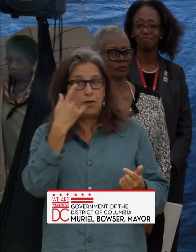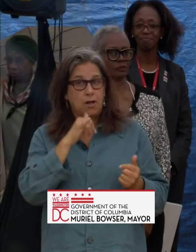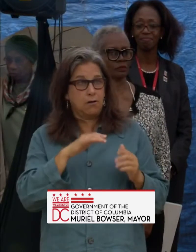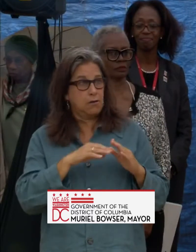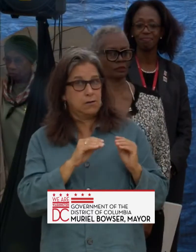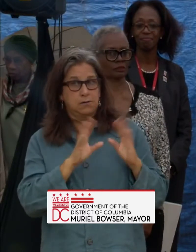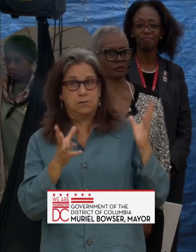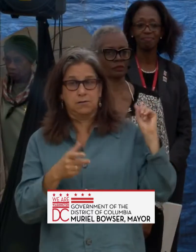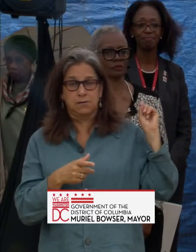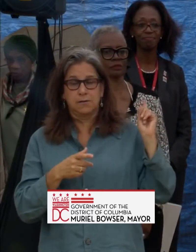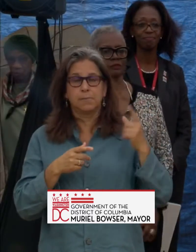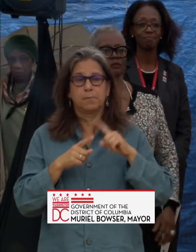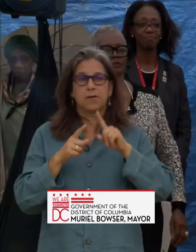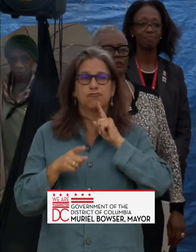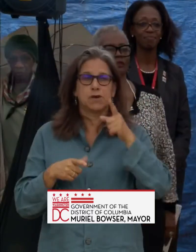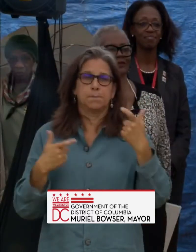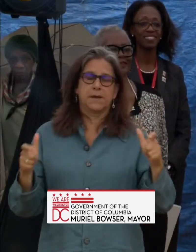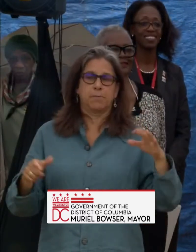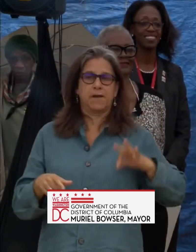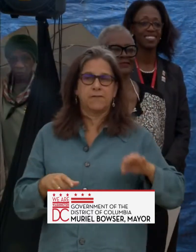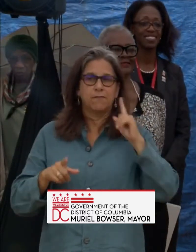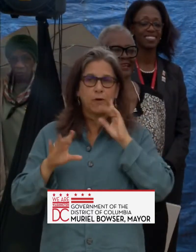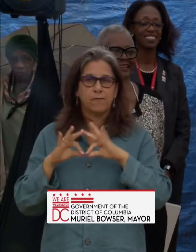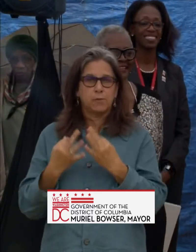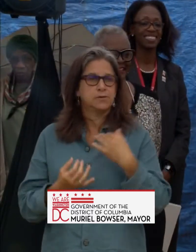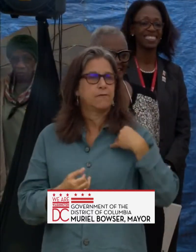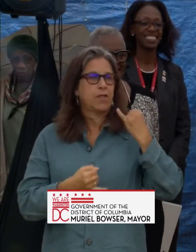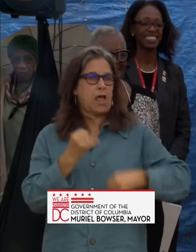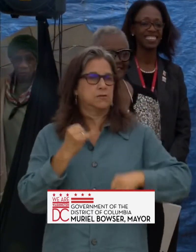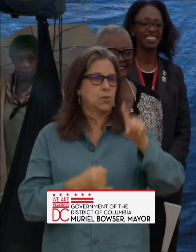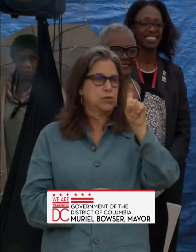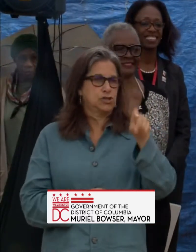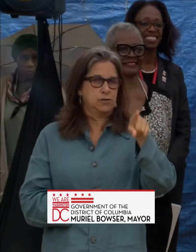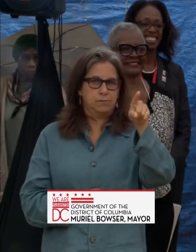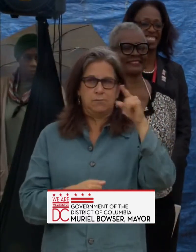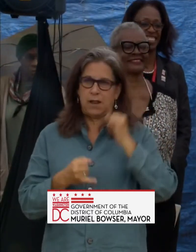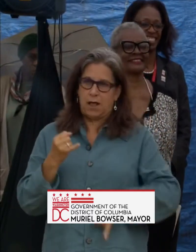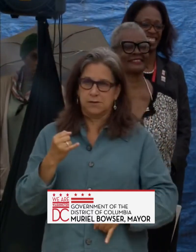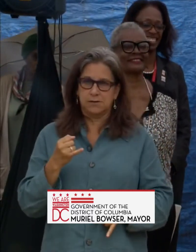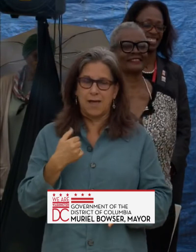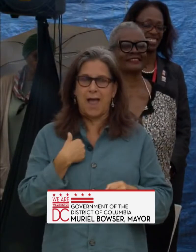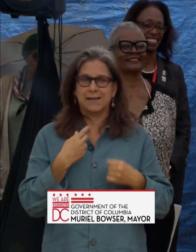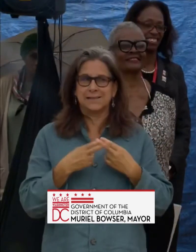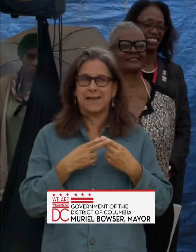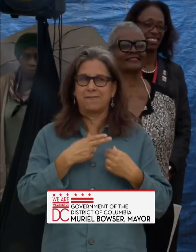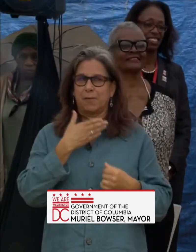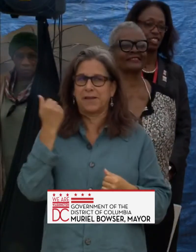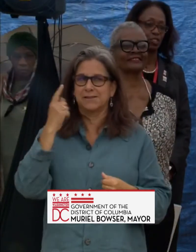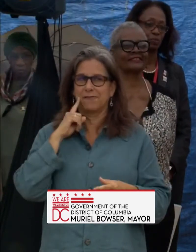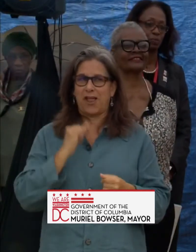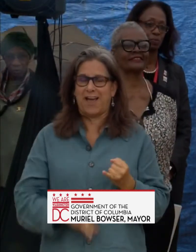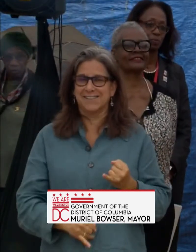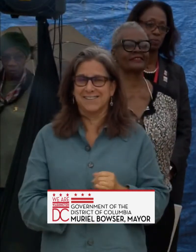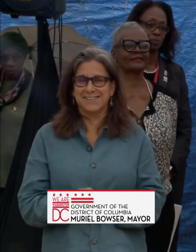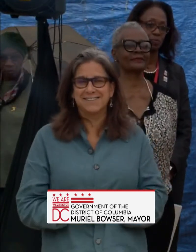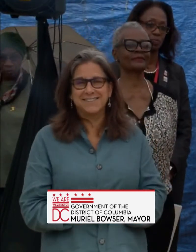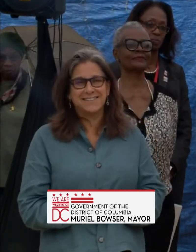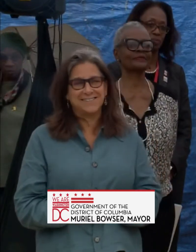YES, SIR, YOU'RE GOING TO HAVE THE LAST QUESTION. THANK YOU. SAVED THE BEST FOR LAST. FIRST OF ALL, I DON'T WANT TO RAIN ON YOUR PARADE.